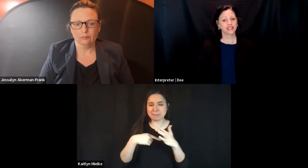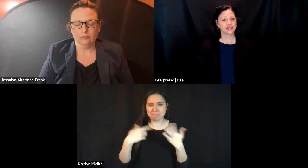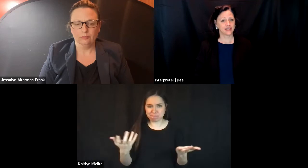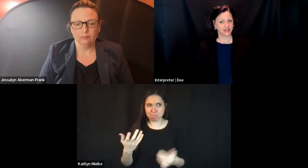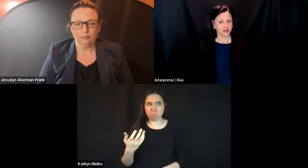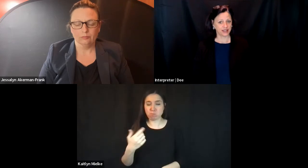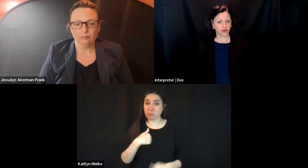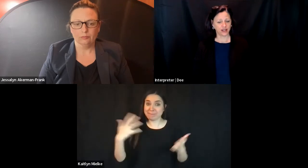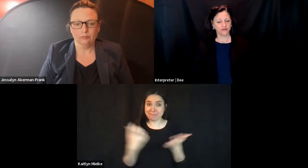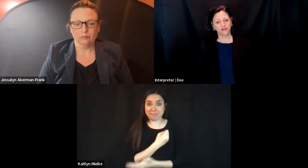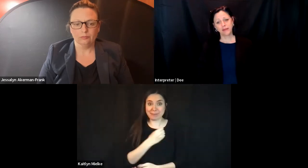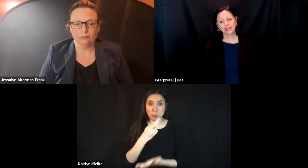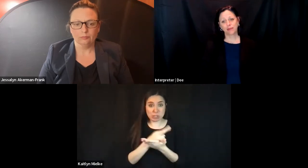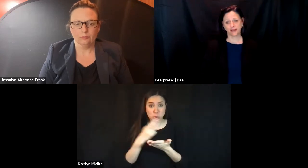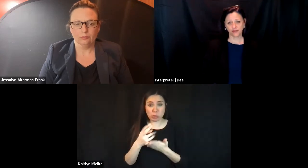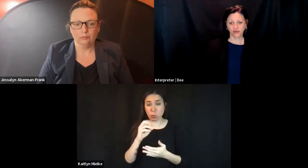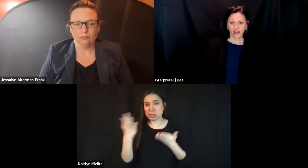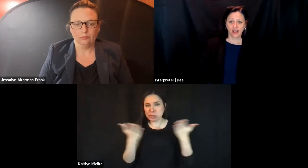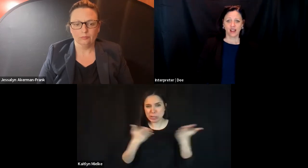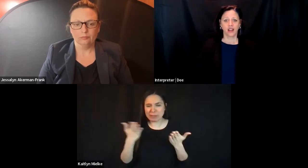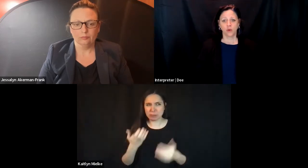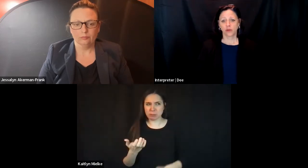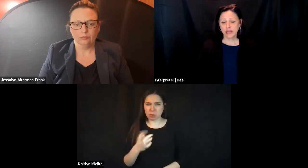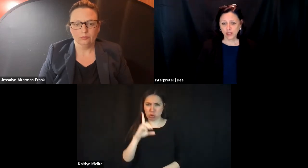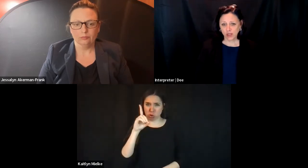The spork. And how does that relate to the State of Minnesota?